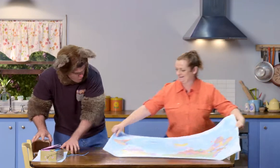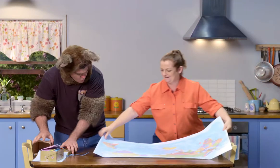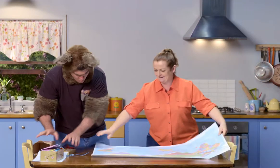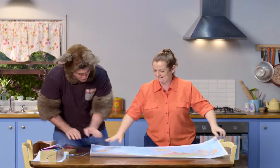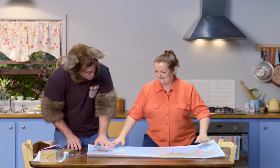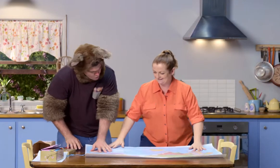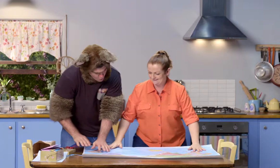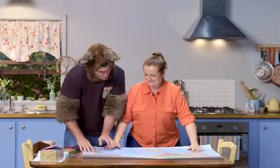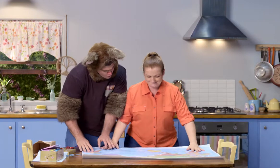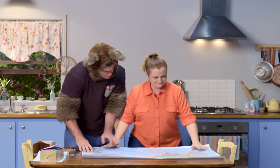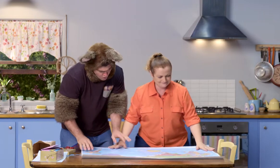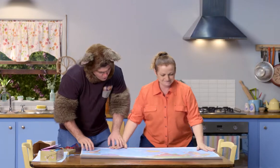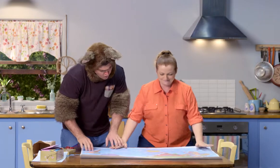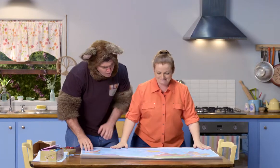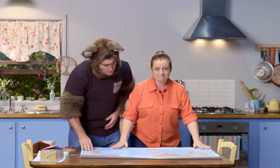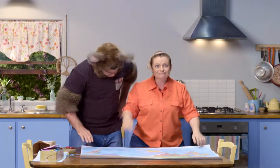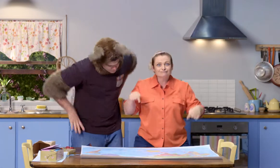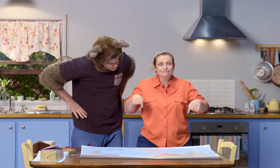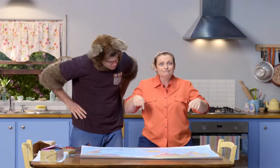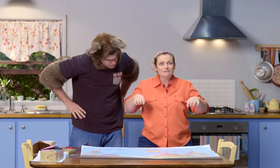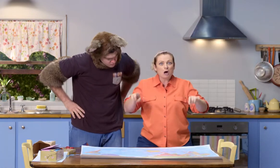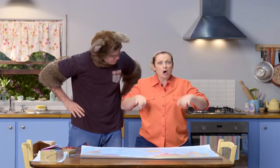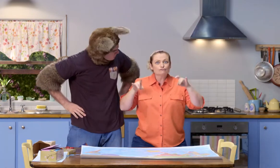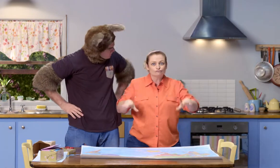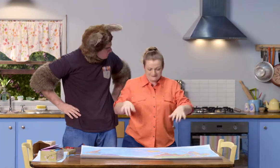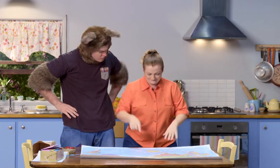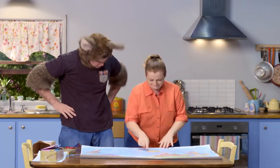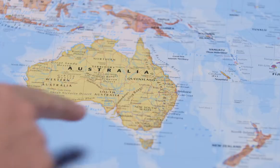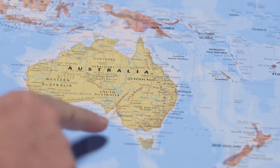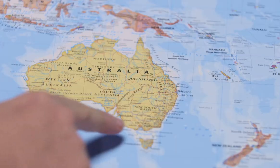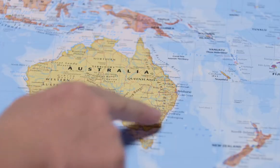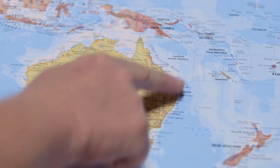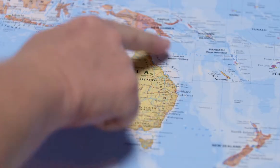Oh! Hmm... Australia is here.